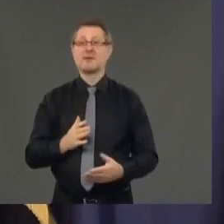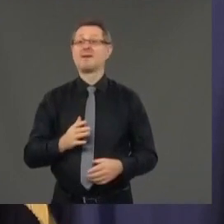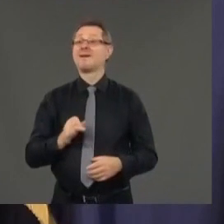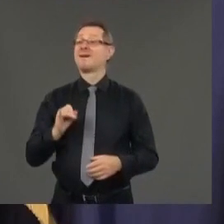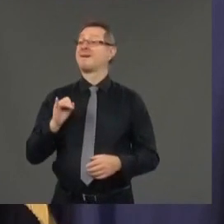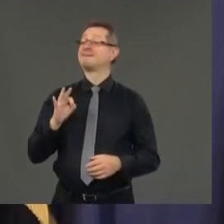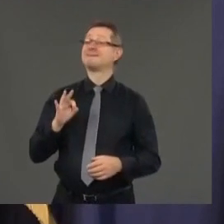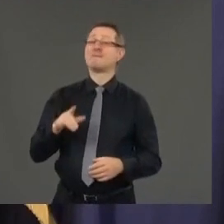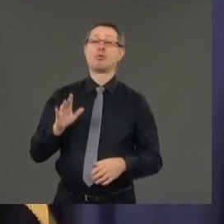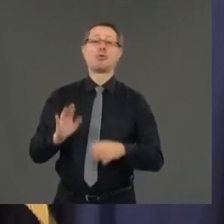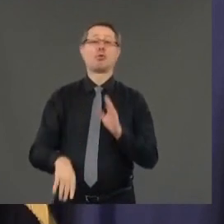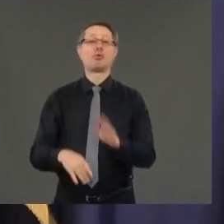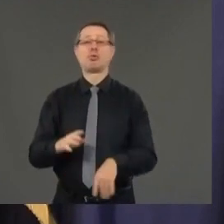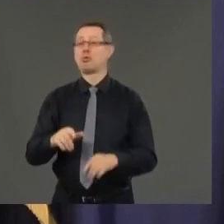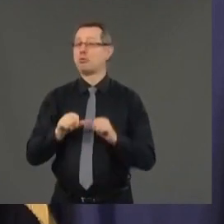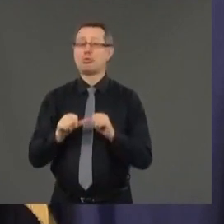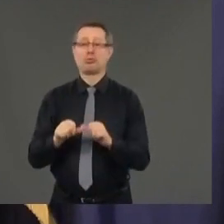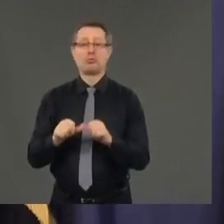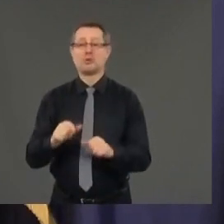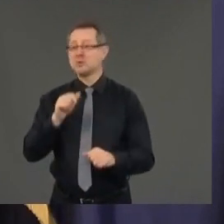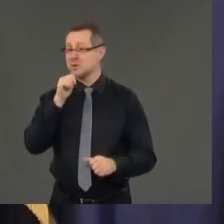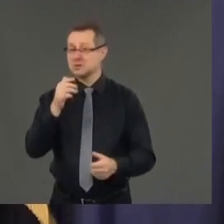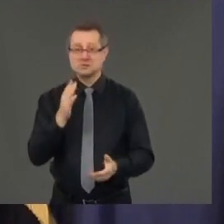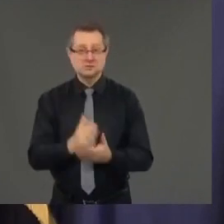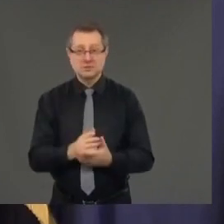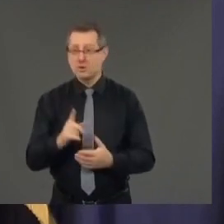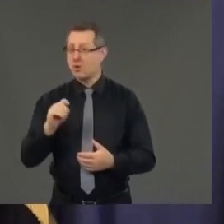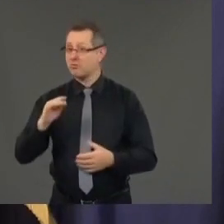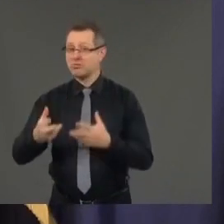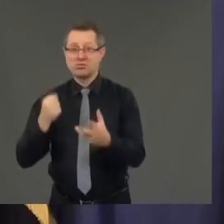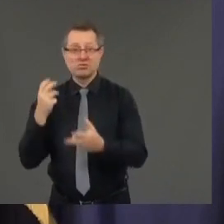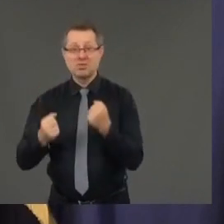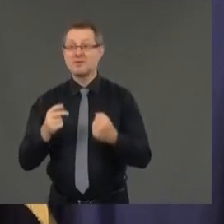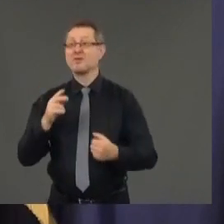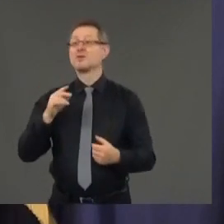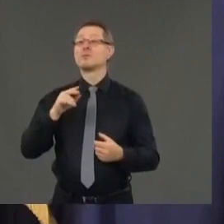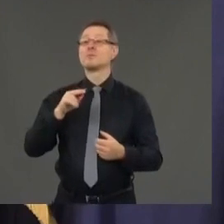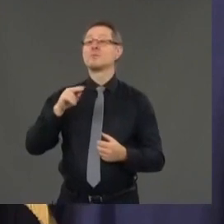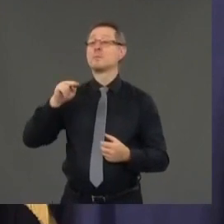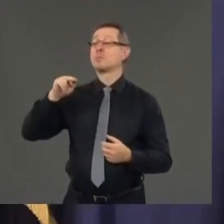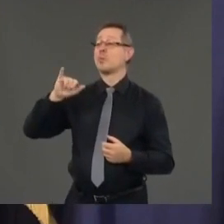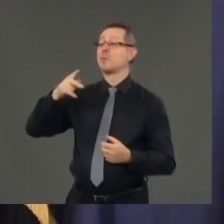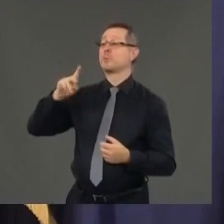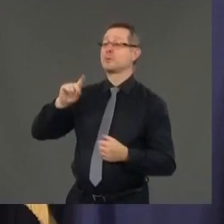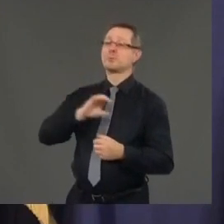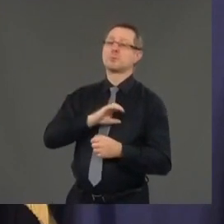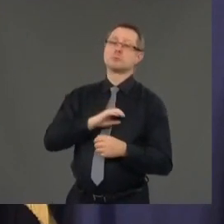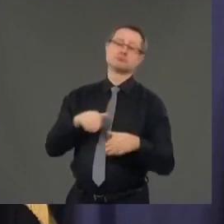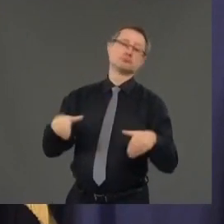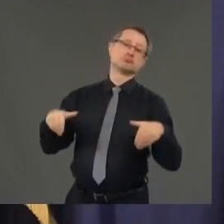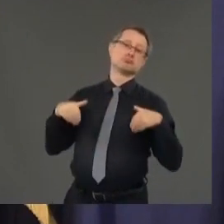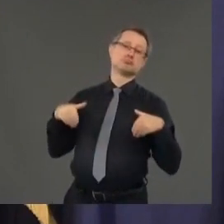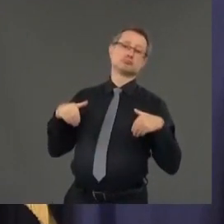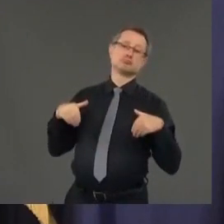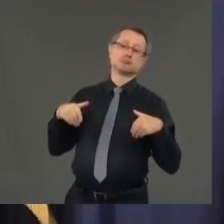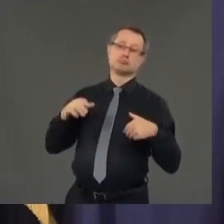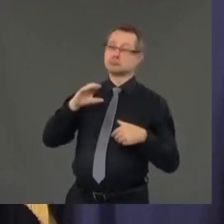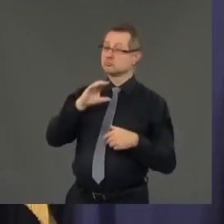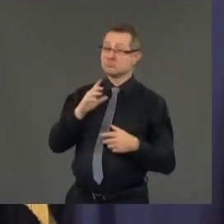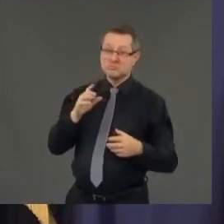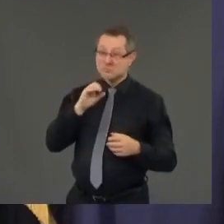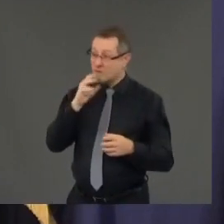AND HAD THAT NOT STOPPED, AND